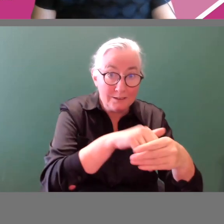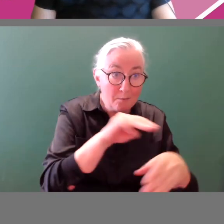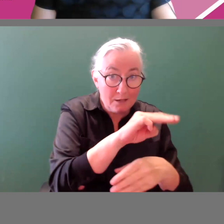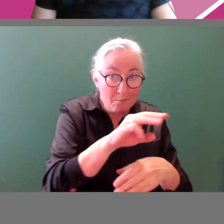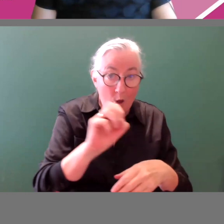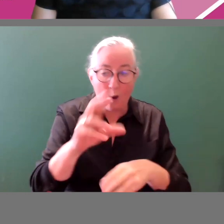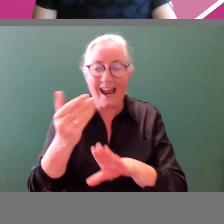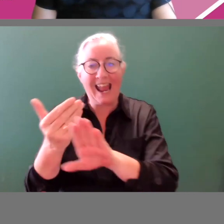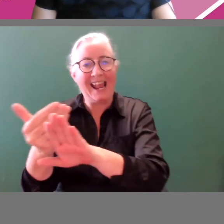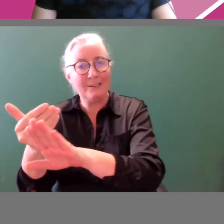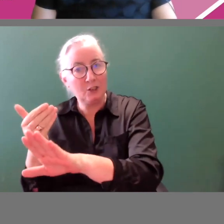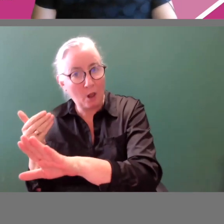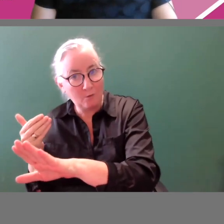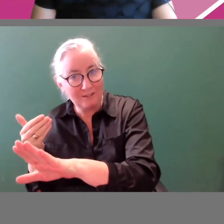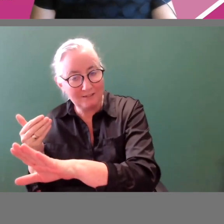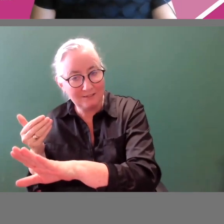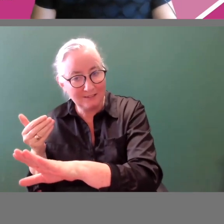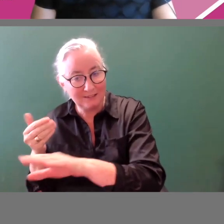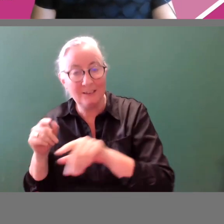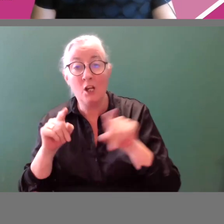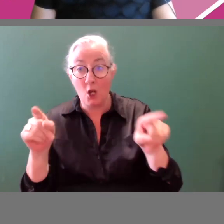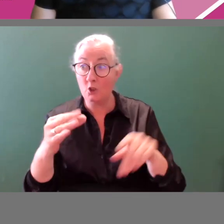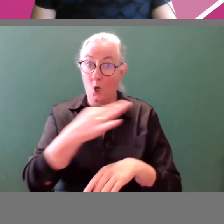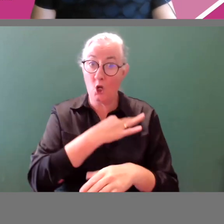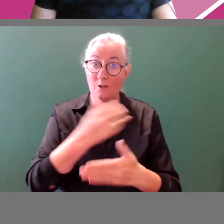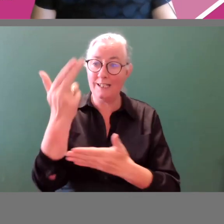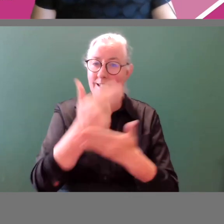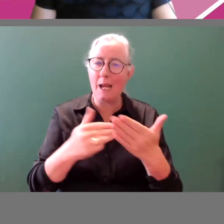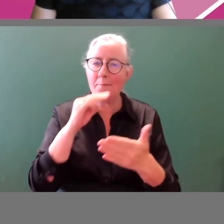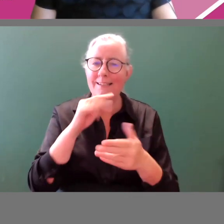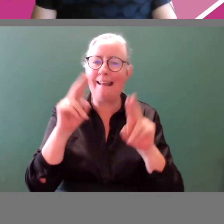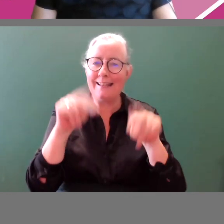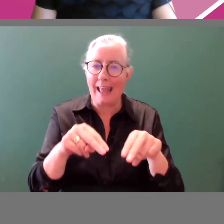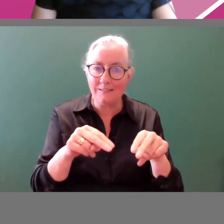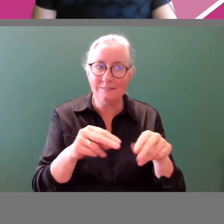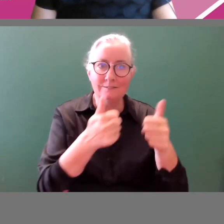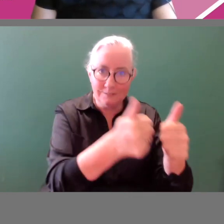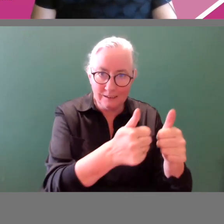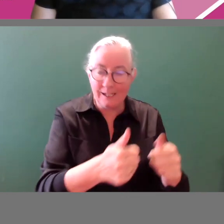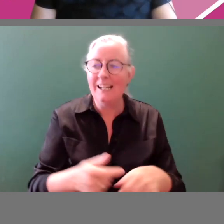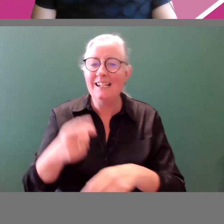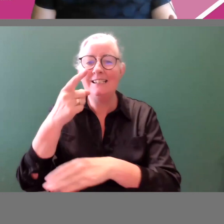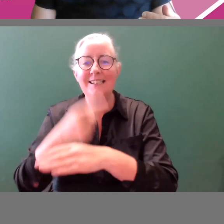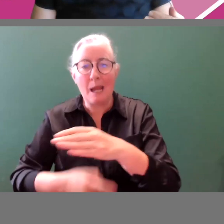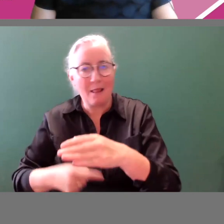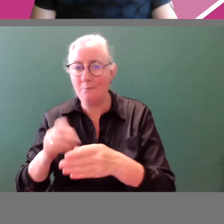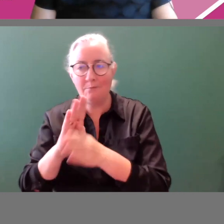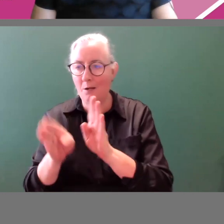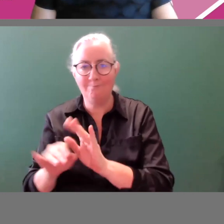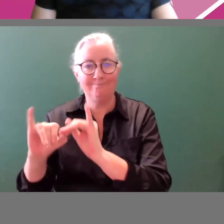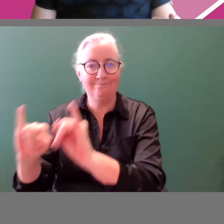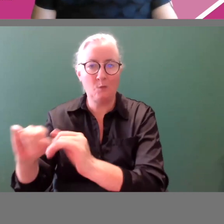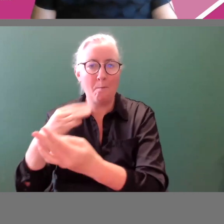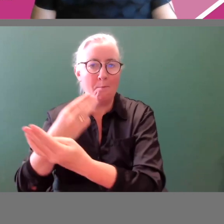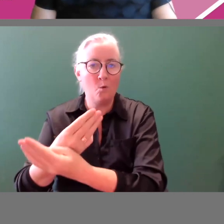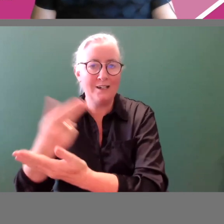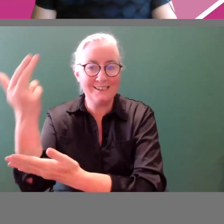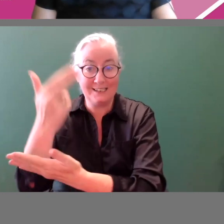people. You may have heard it said, good design enables and bad design disables. The UN Convention